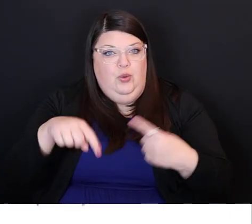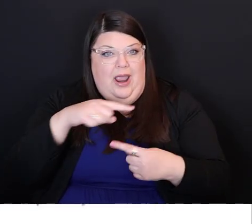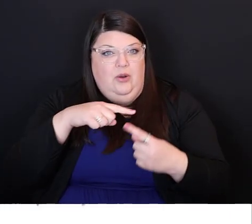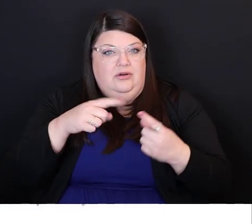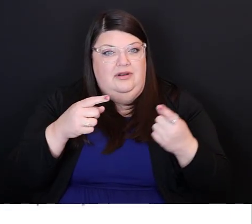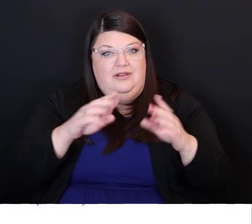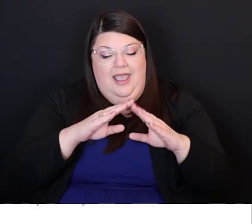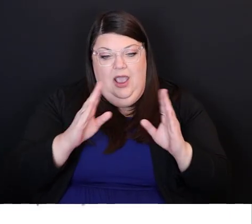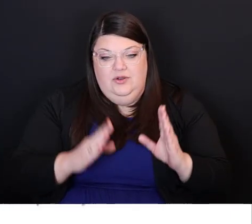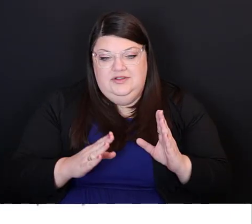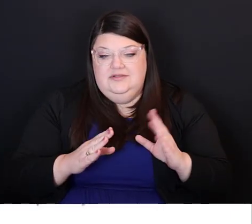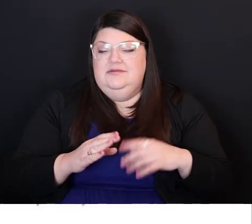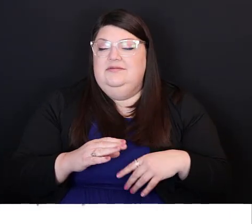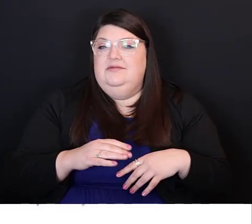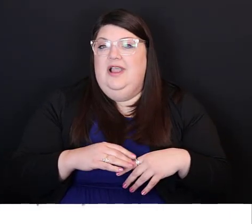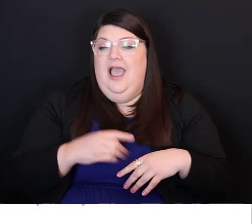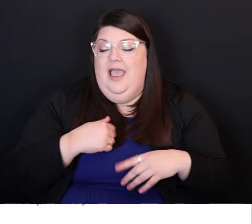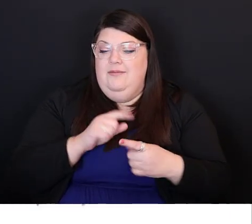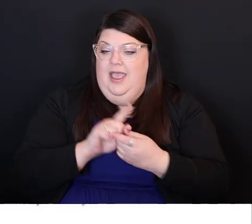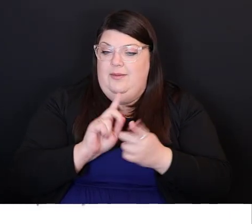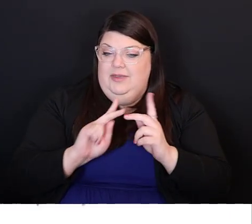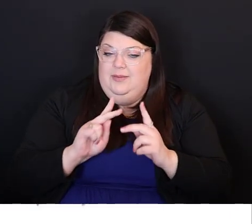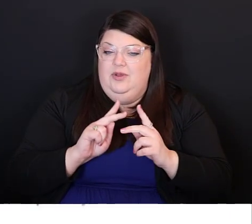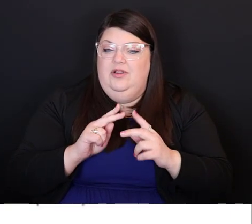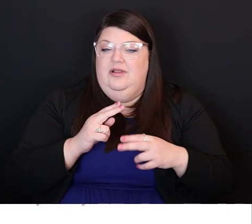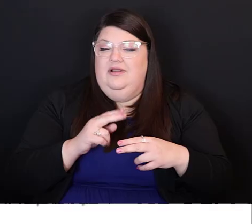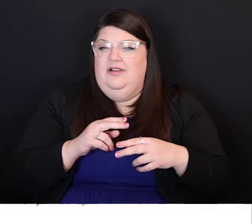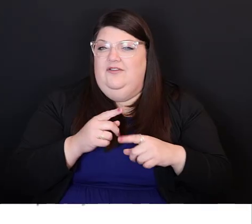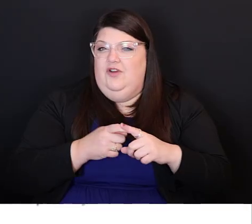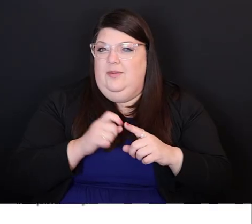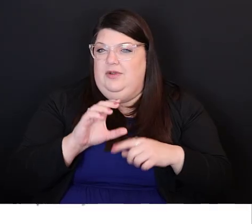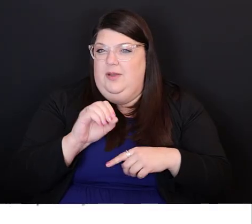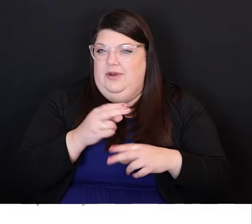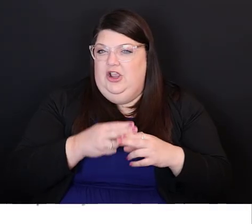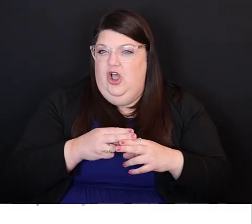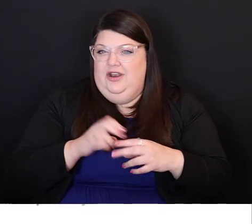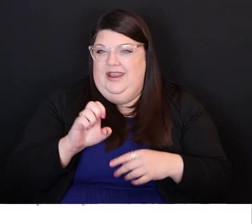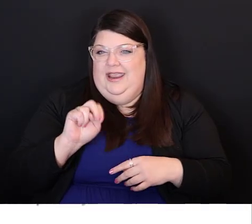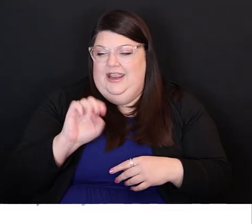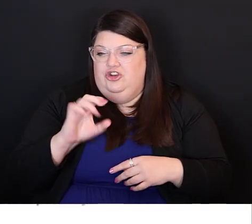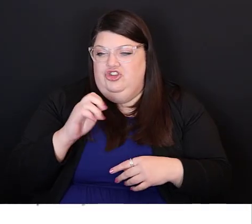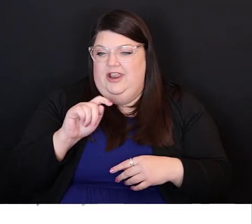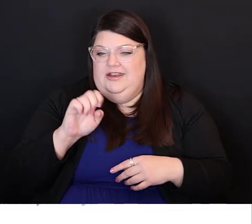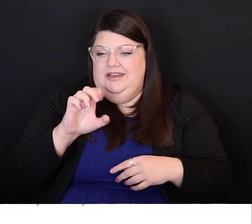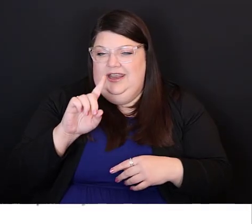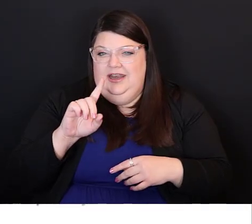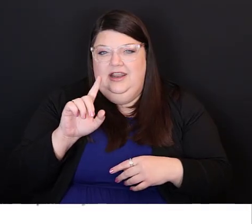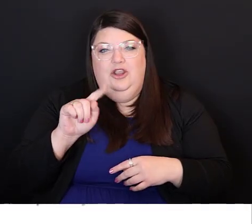have a humanoid robot with the kind of fantasy like appearance that's very warm and very approachable.